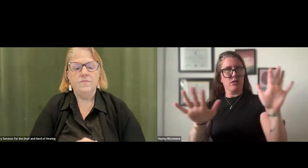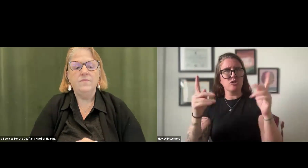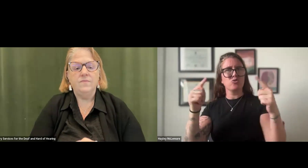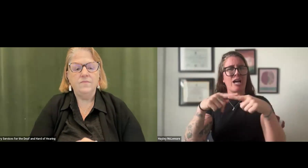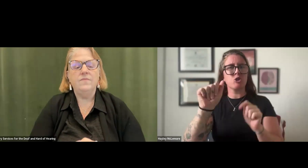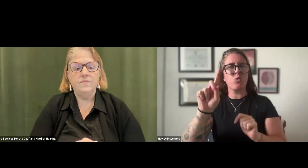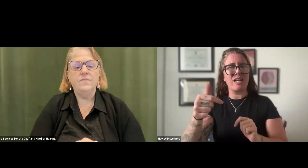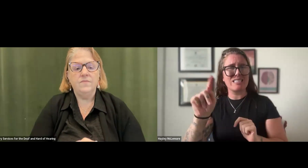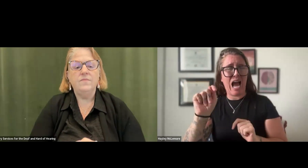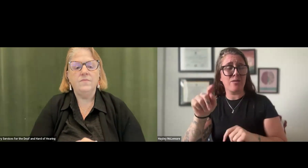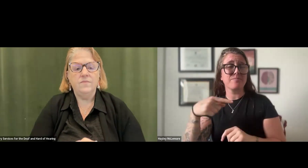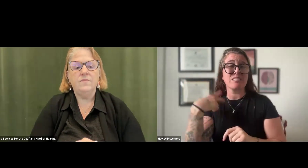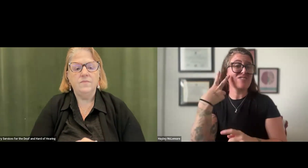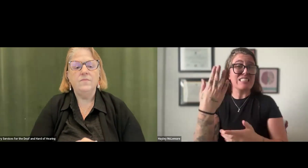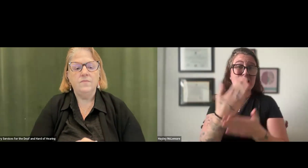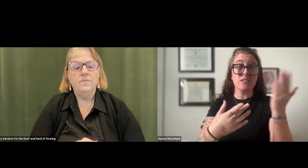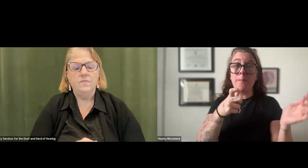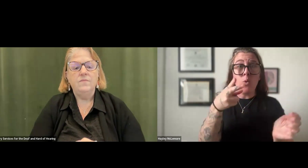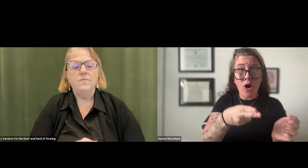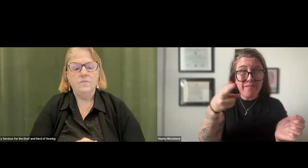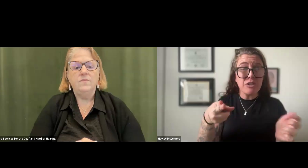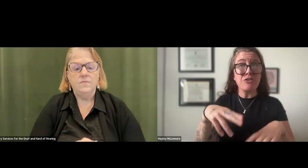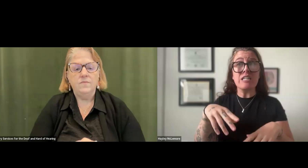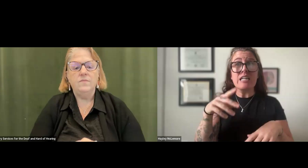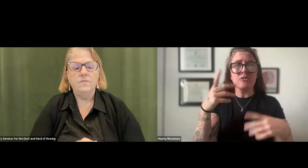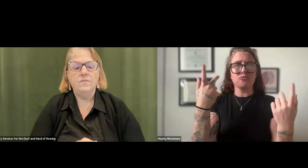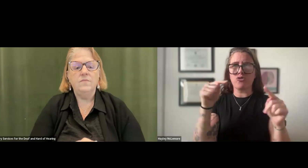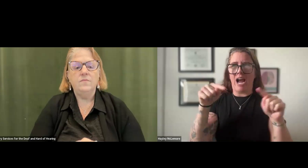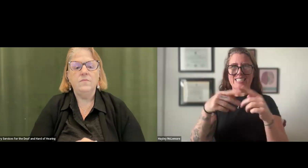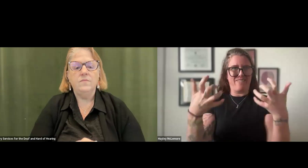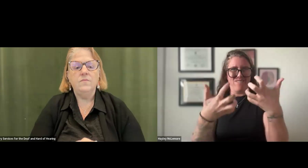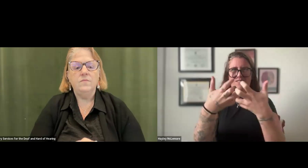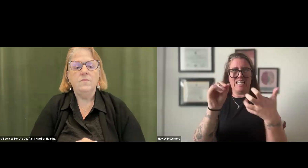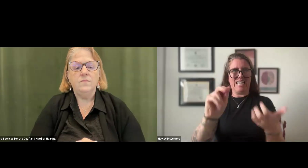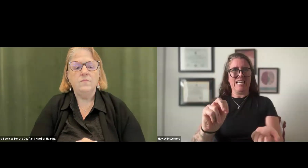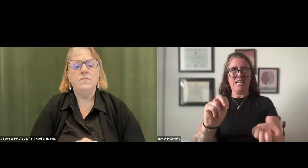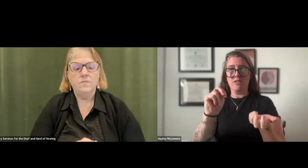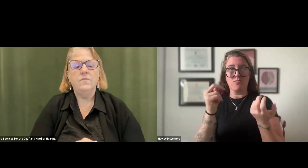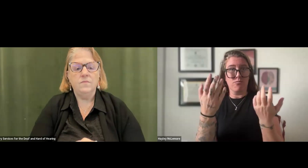that was a huge change. Life changing for them. So some folks who are Hard of Hearing